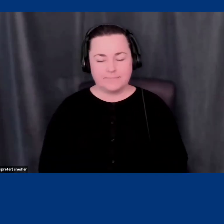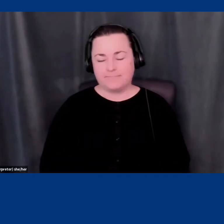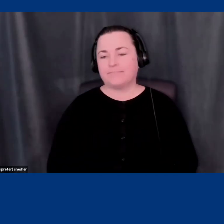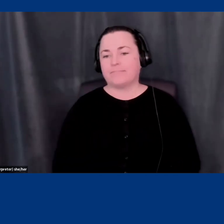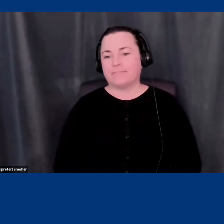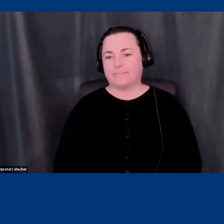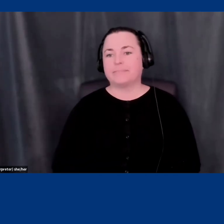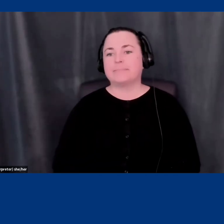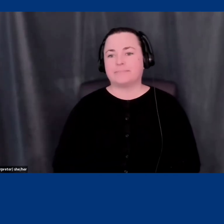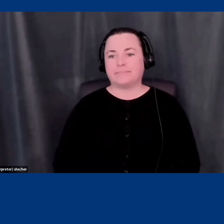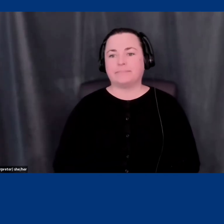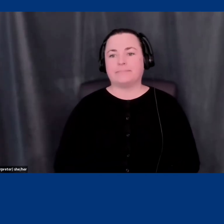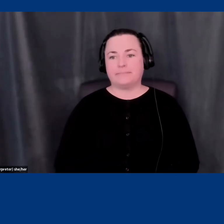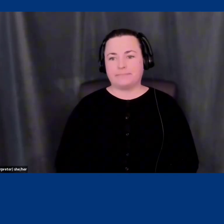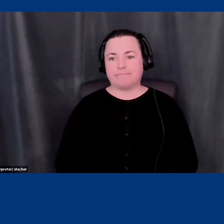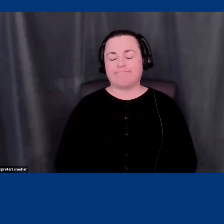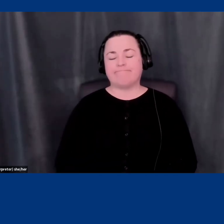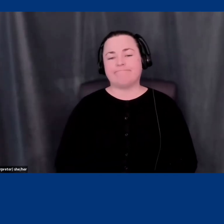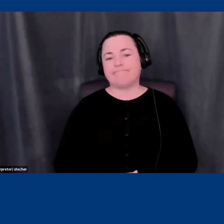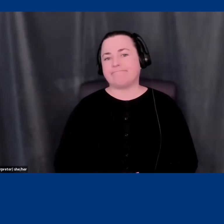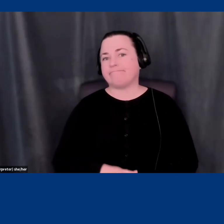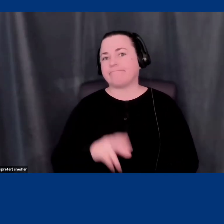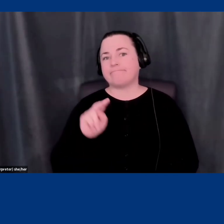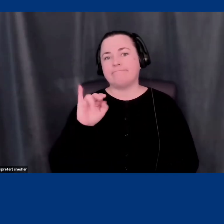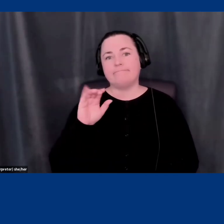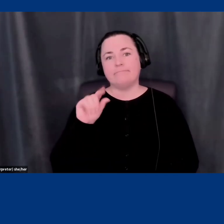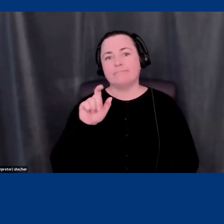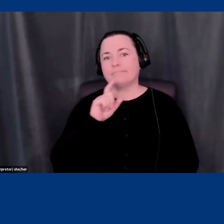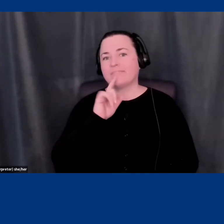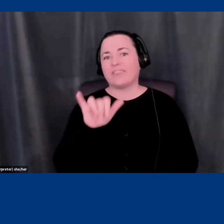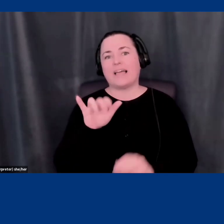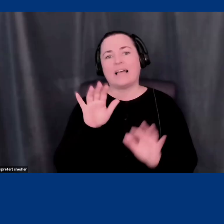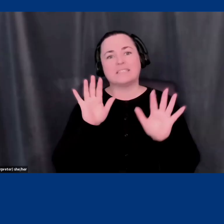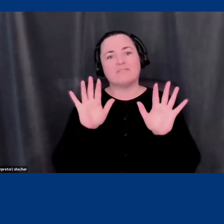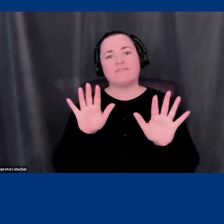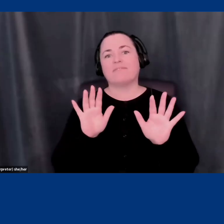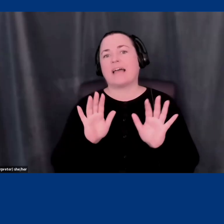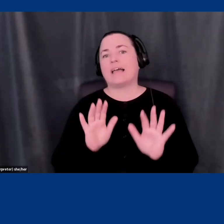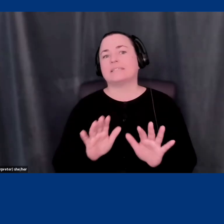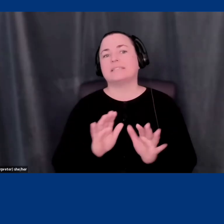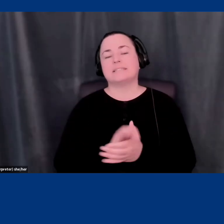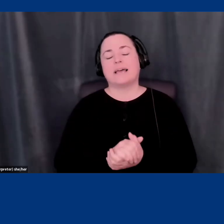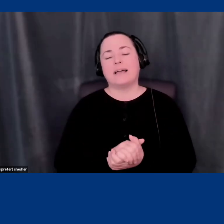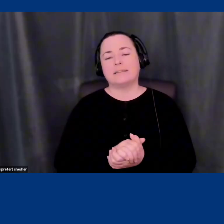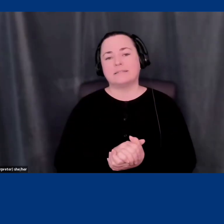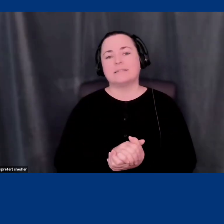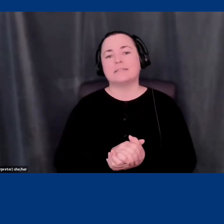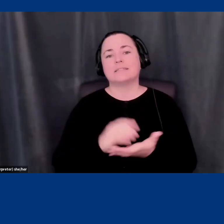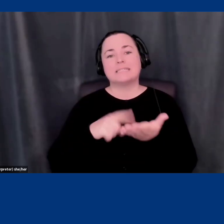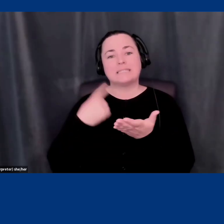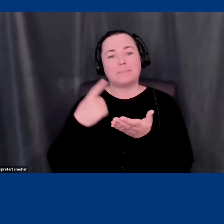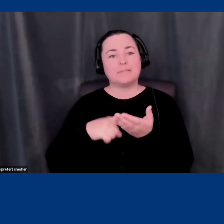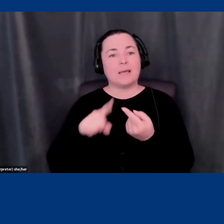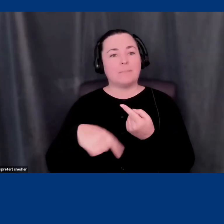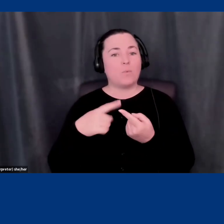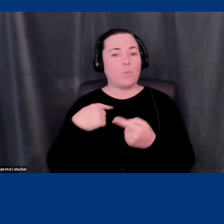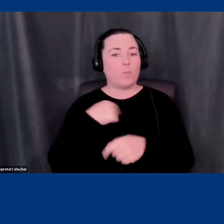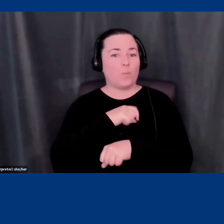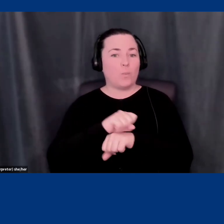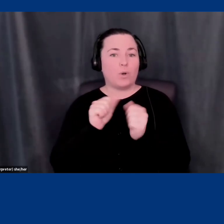That's fantastic. I think sometimes when working with disabled clients or disabled patients,